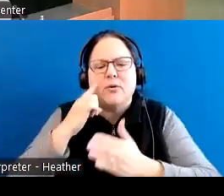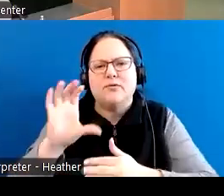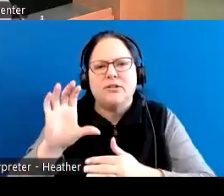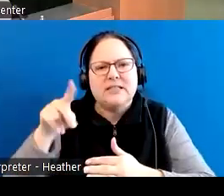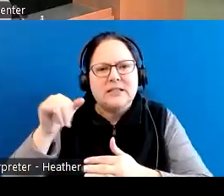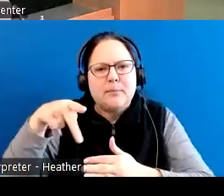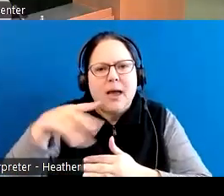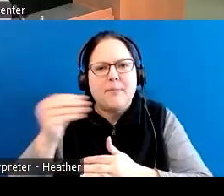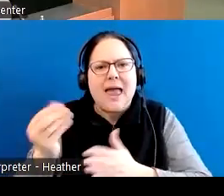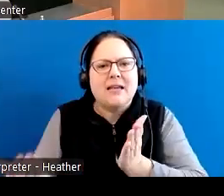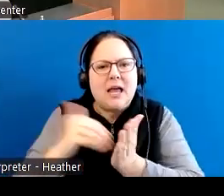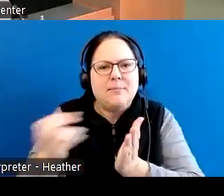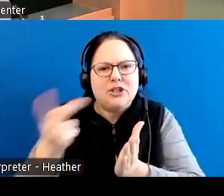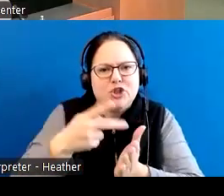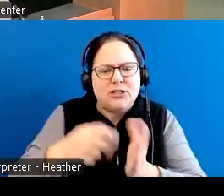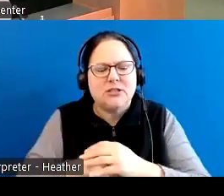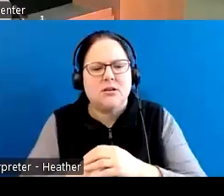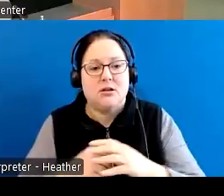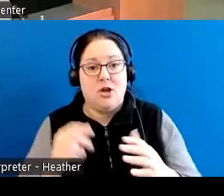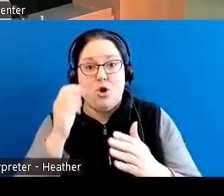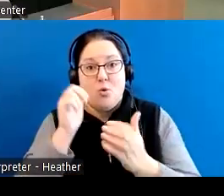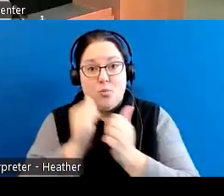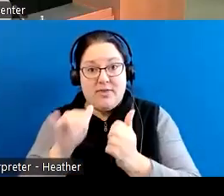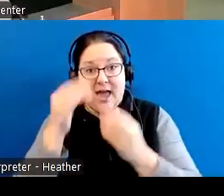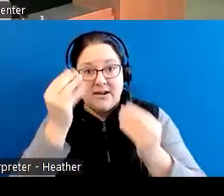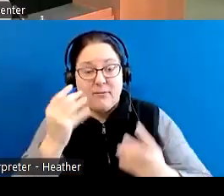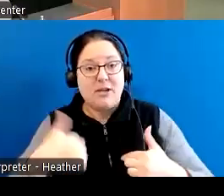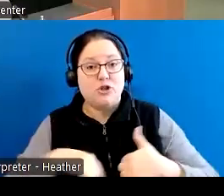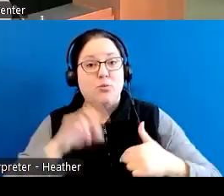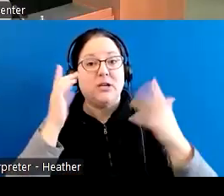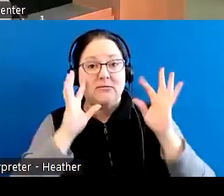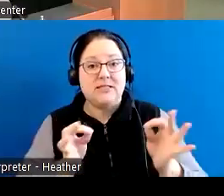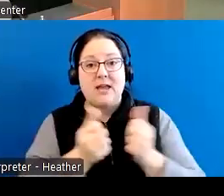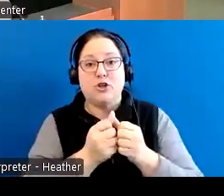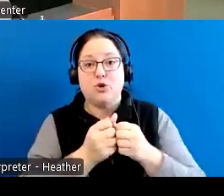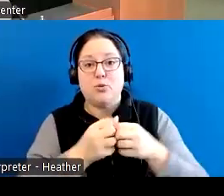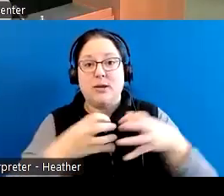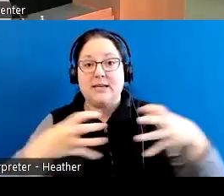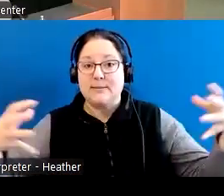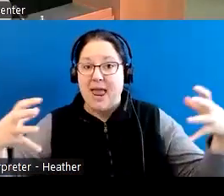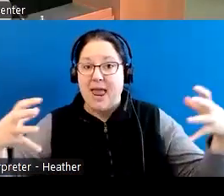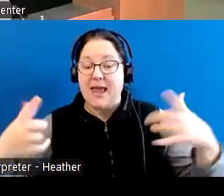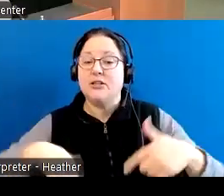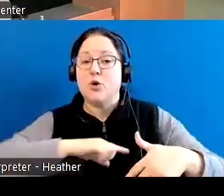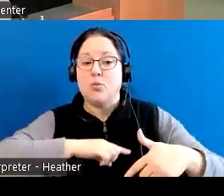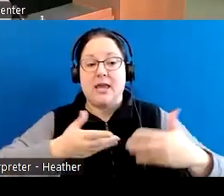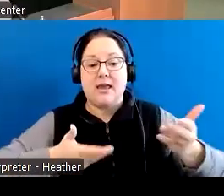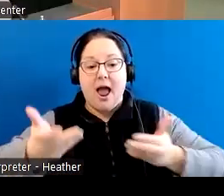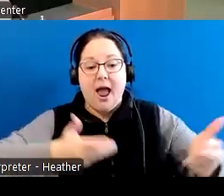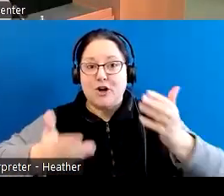So with that data we were able to expand um and um hire the team that we have today. Some folks